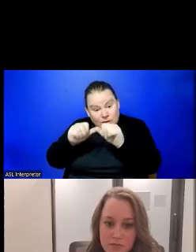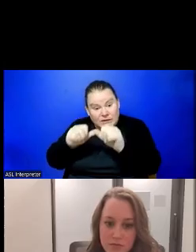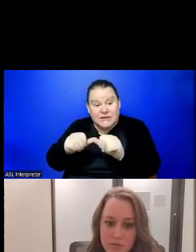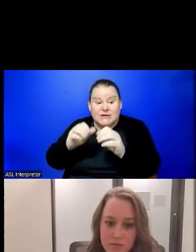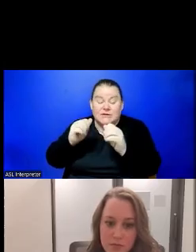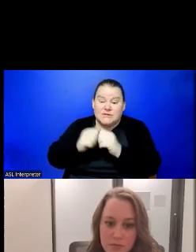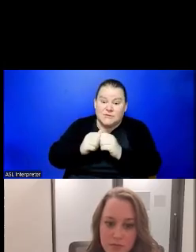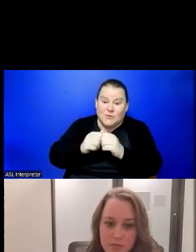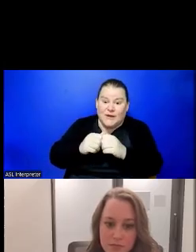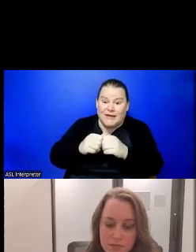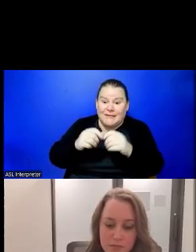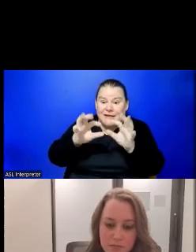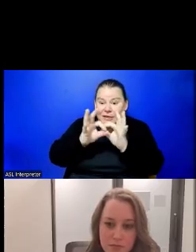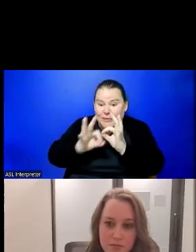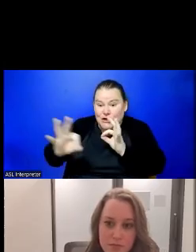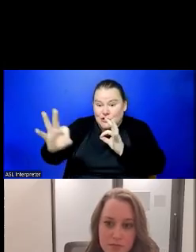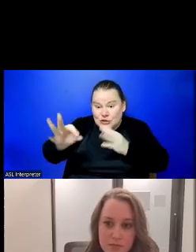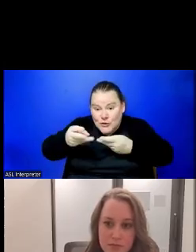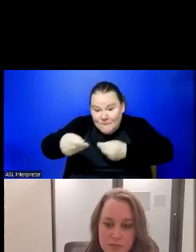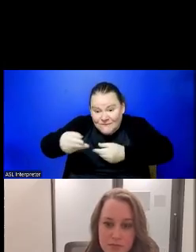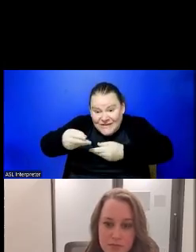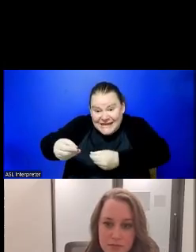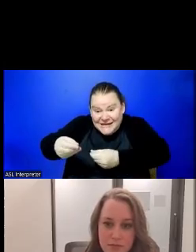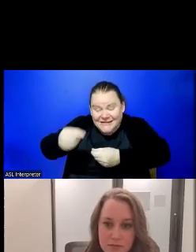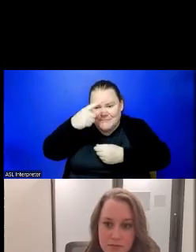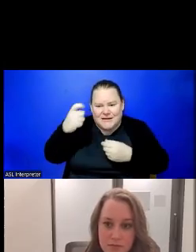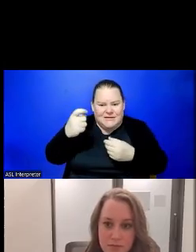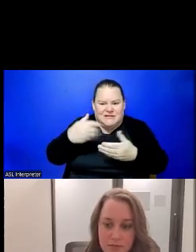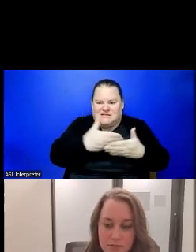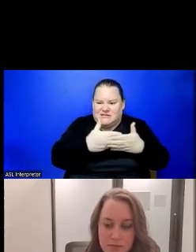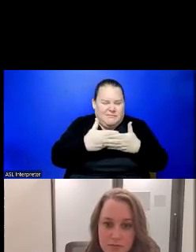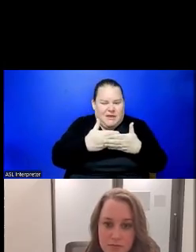because the baby just is not really interested at all. A